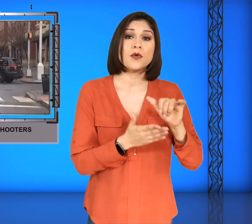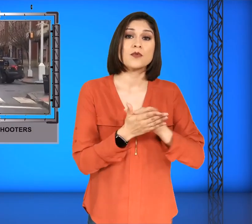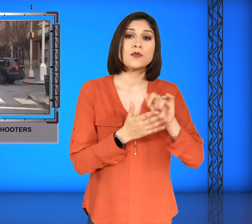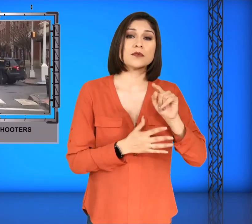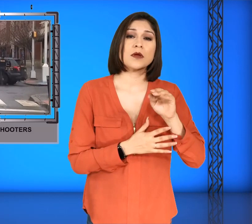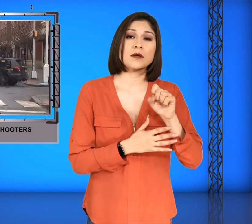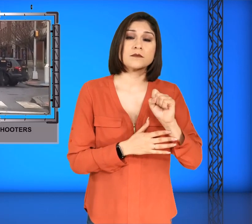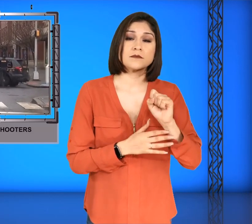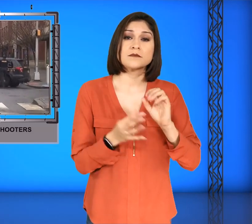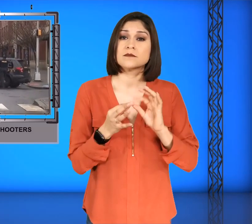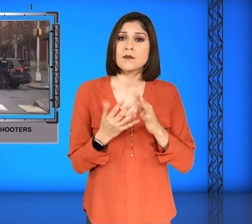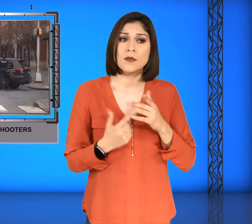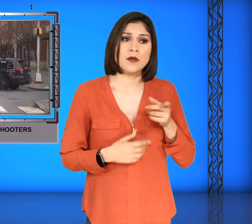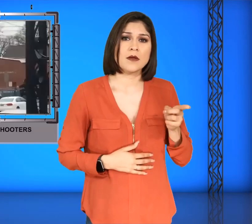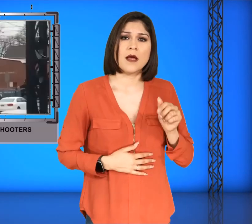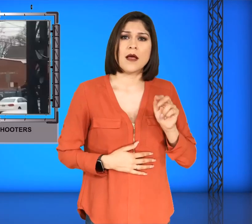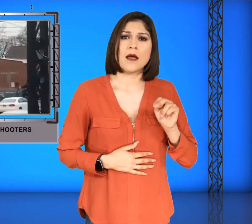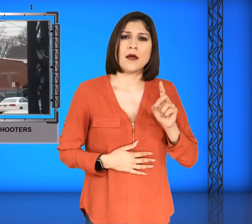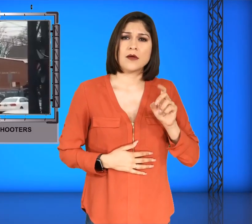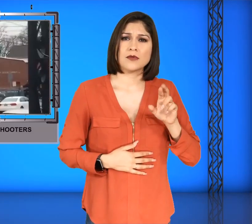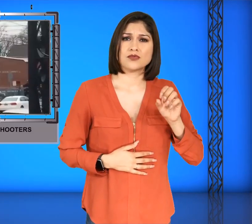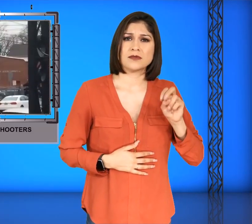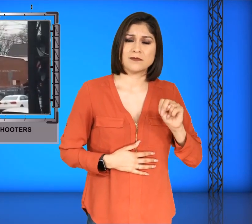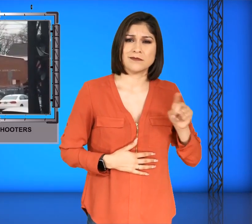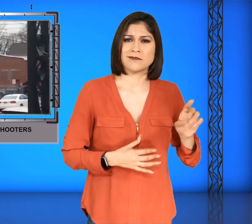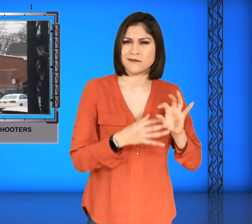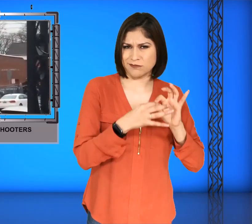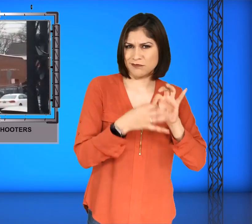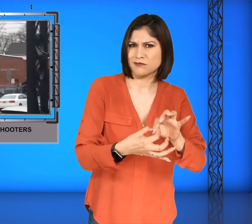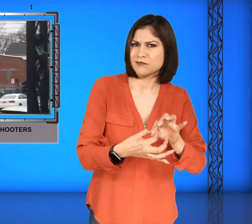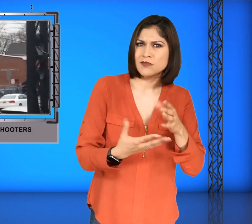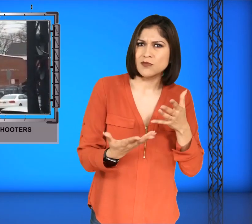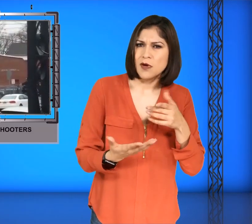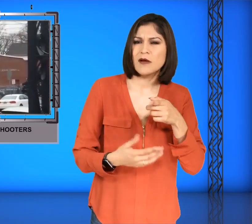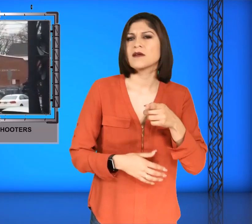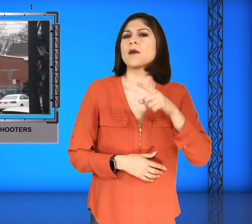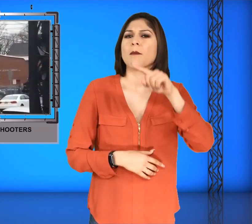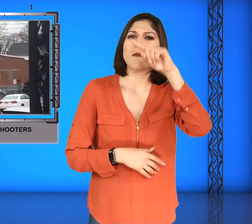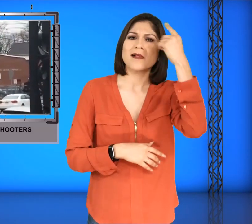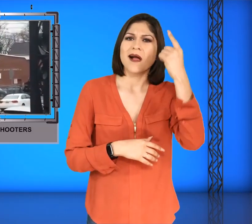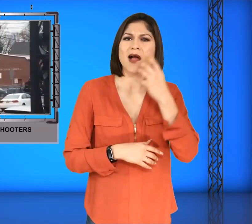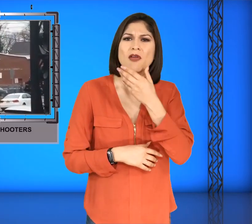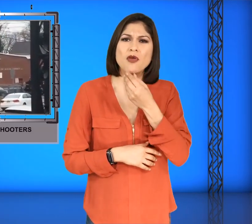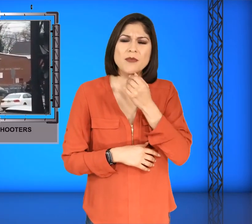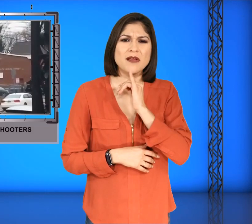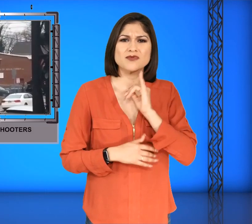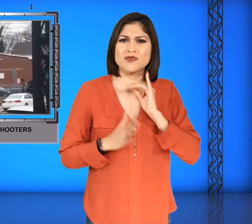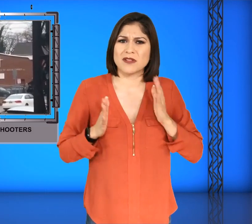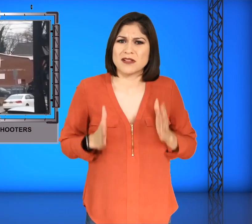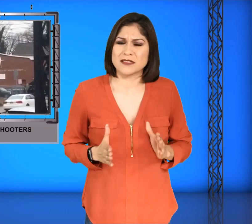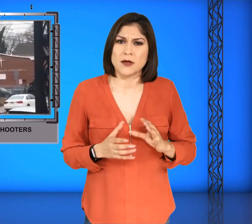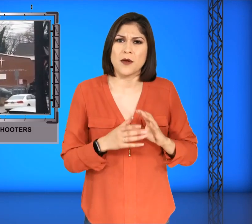And the New York Times says Anderson appears to have a connection to the Black Hebrew Israelites